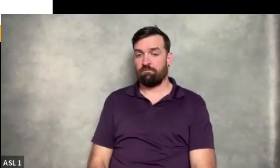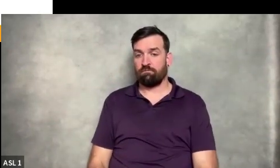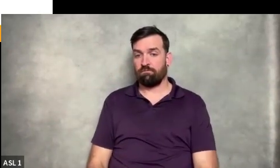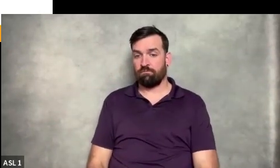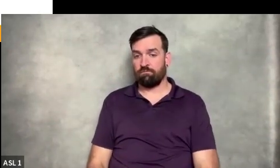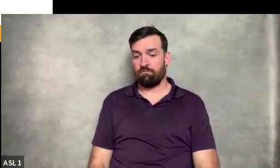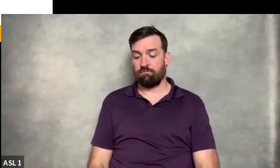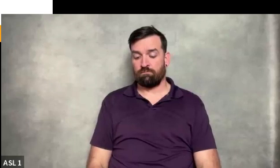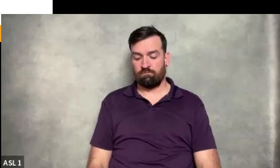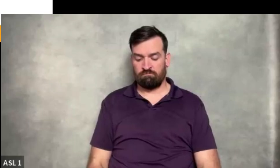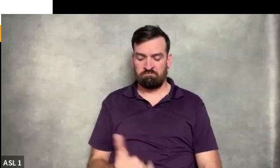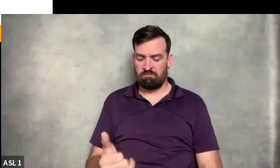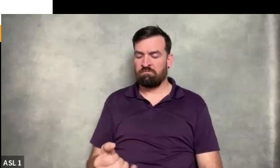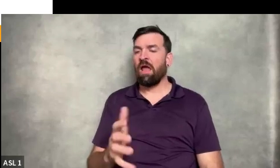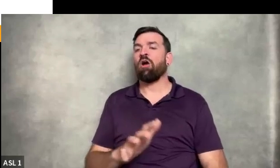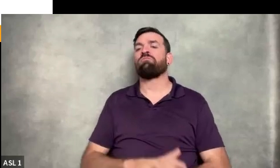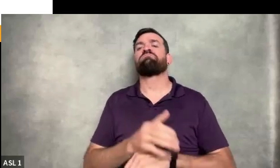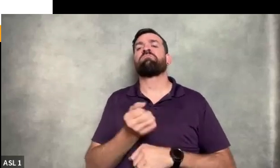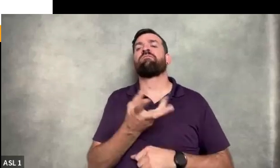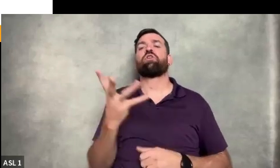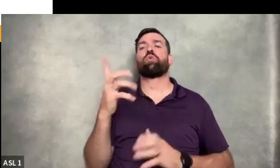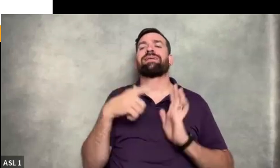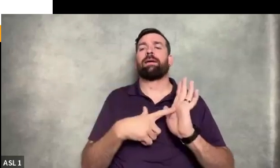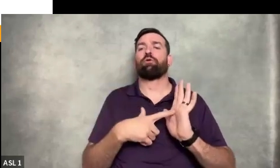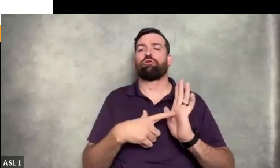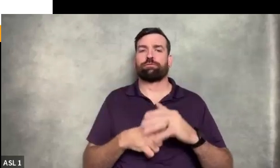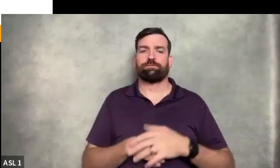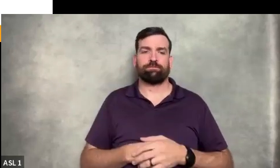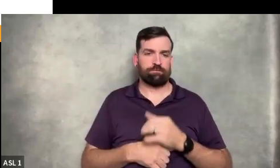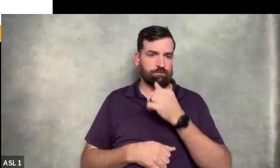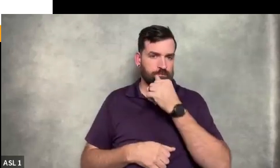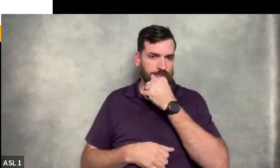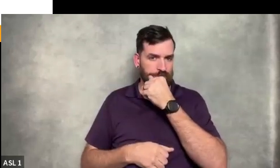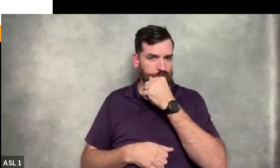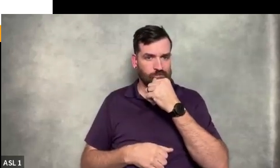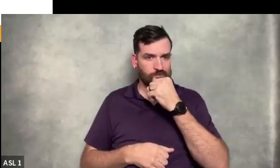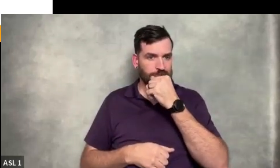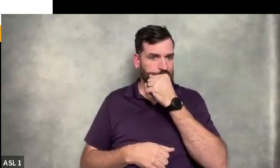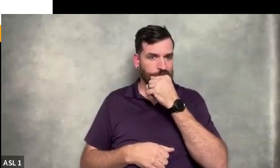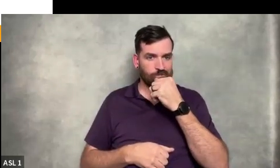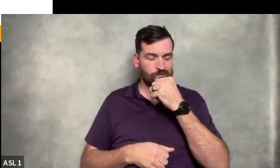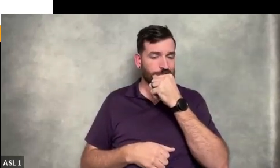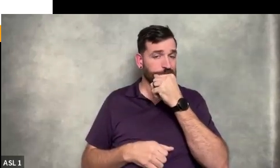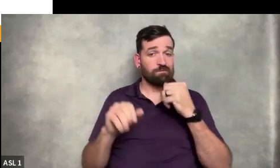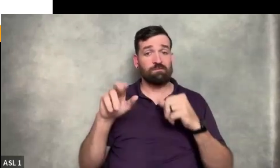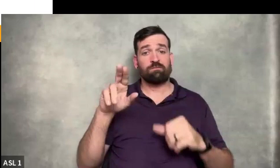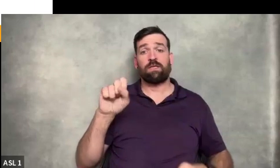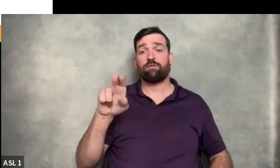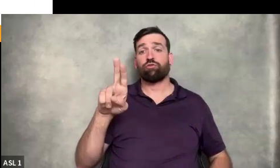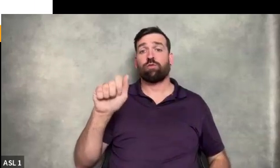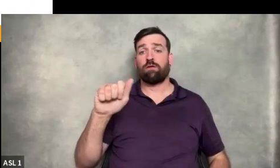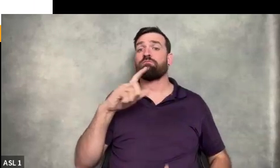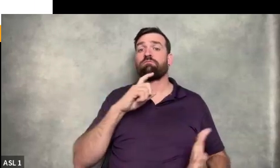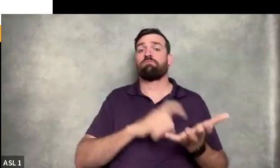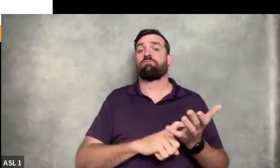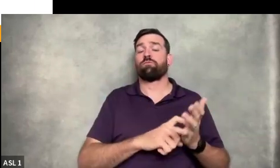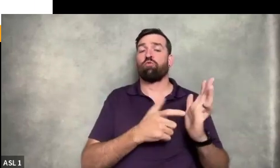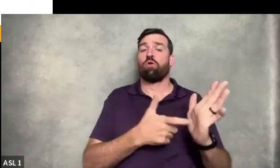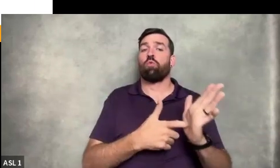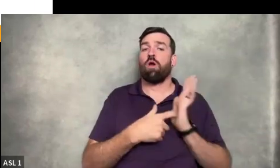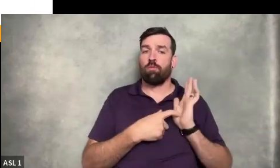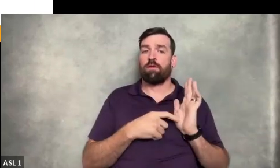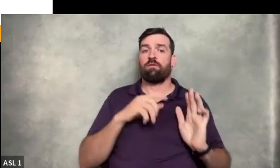of examples with you. In this example, the state unit on aging is noting the requirement in 45 CFR